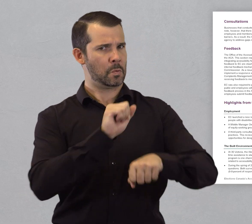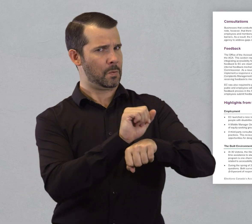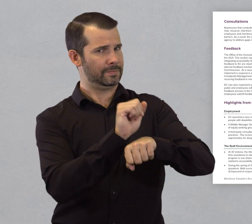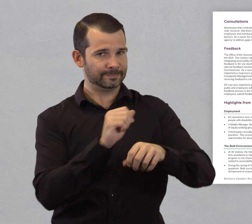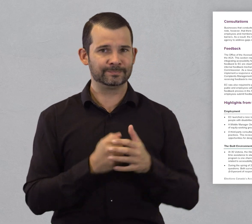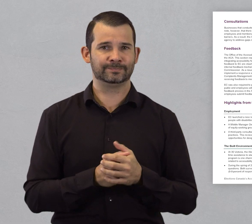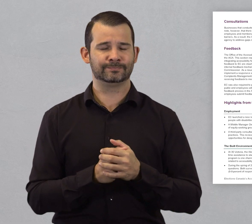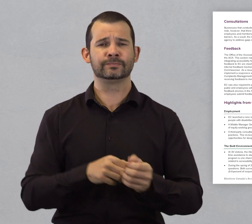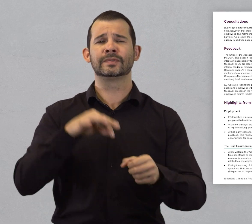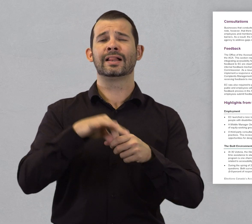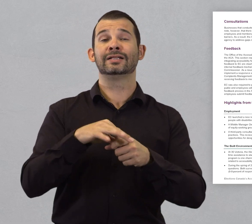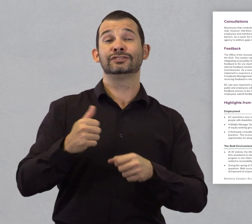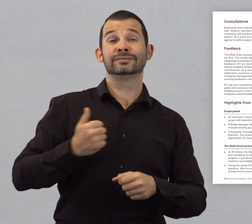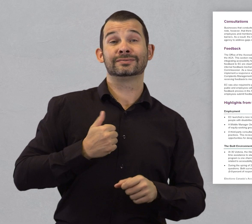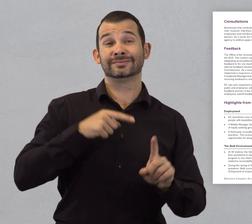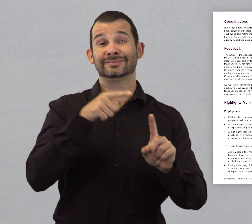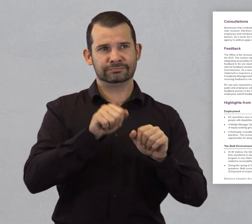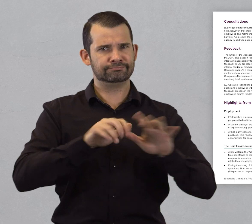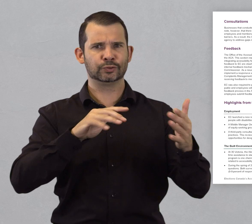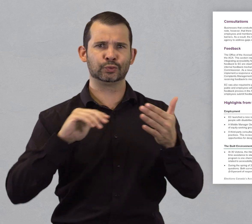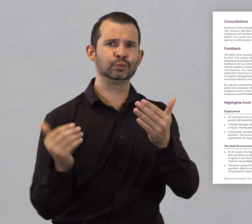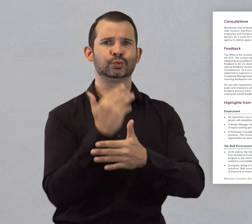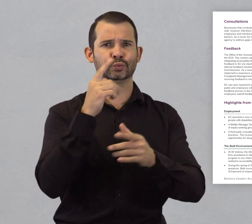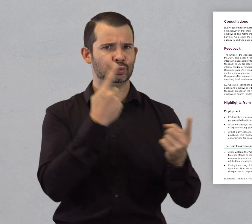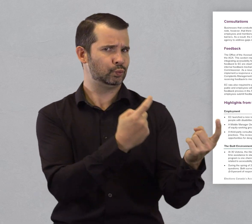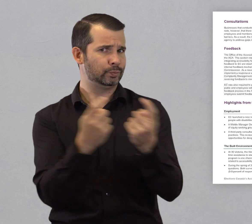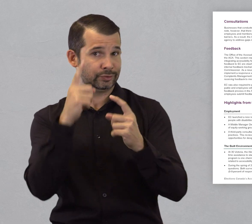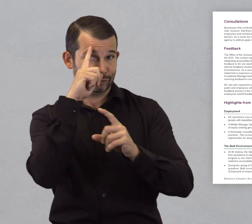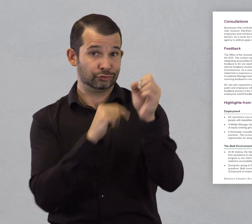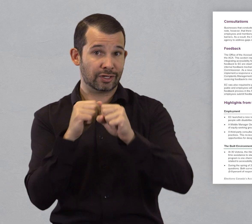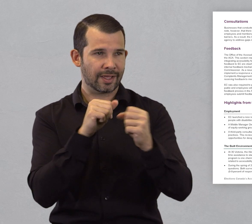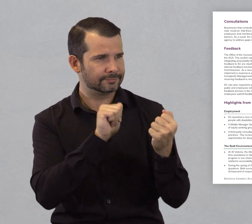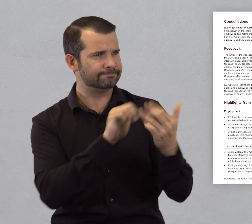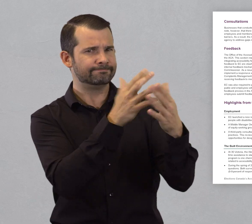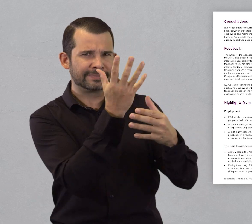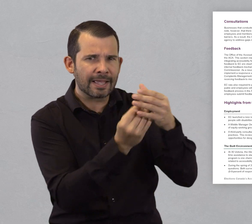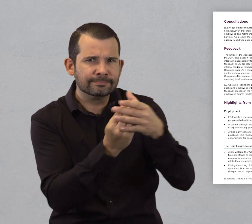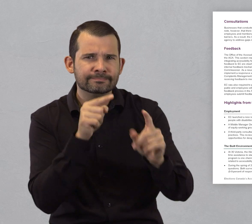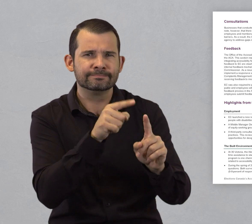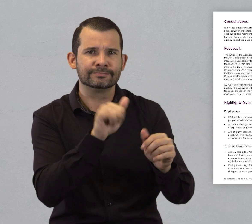• EC launched a new recruitment strategy to address gaps in representation,